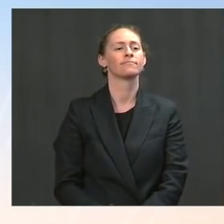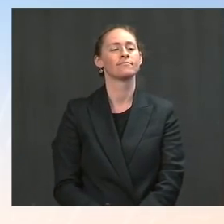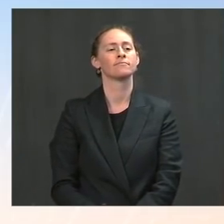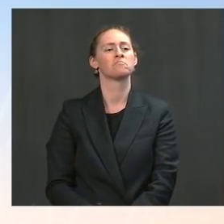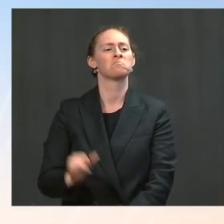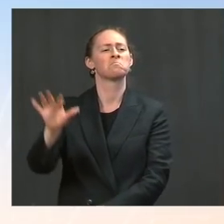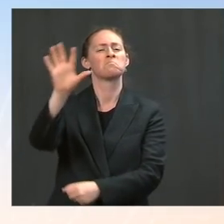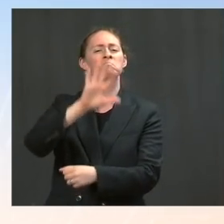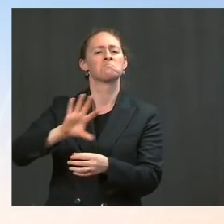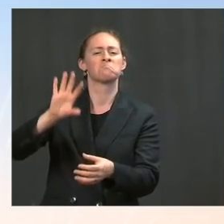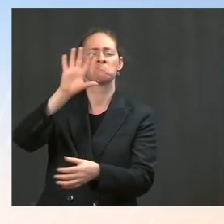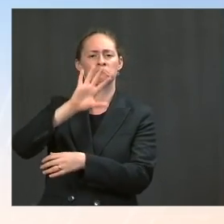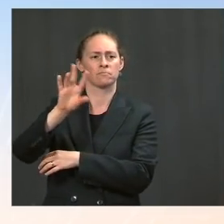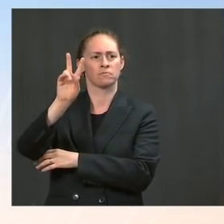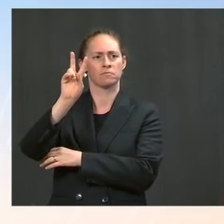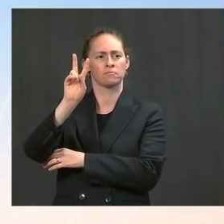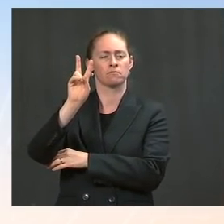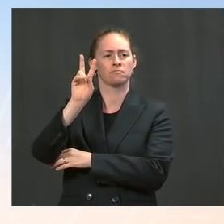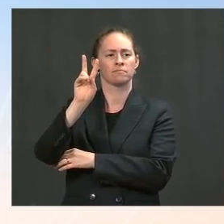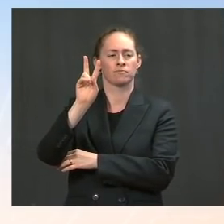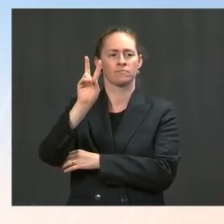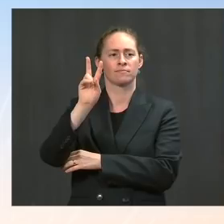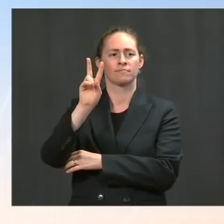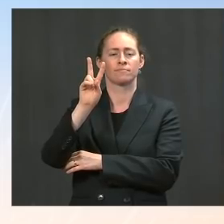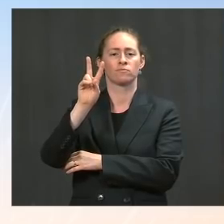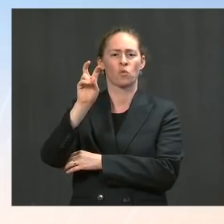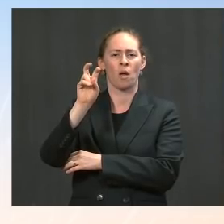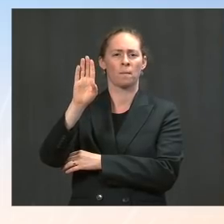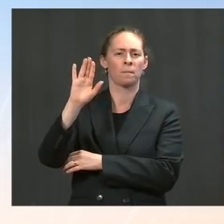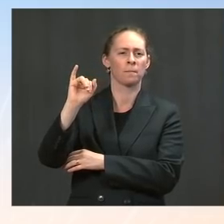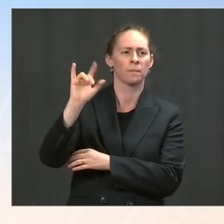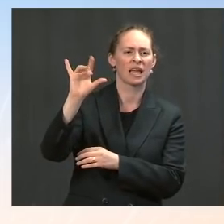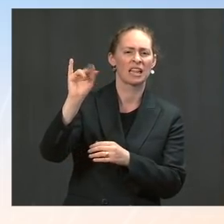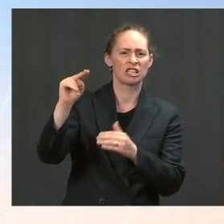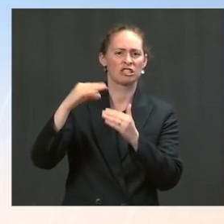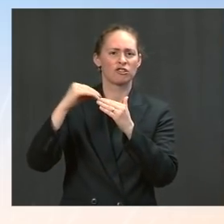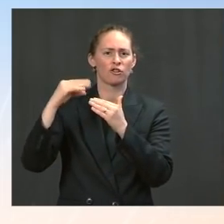and states have been quick to allocate that money. But there's other mayors and governors who I've talked